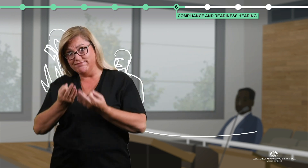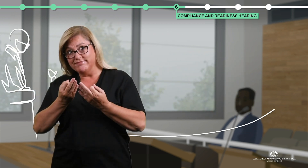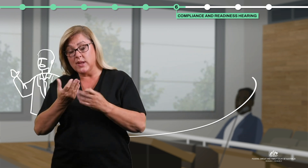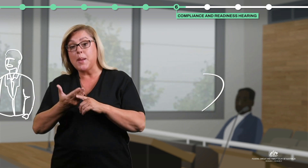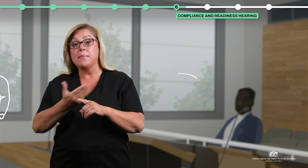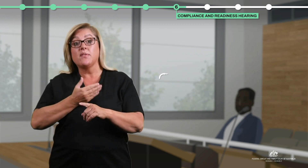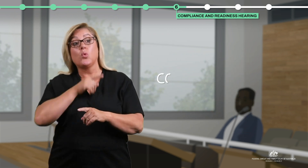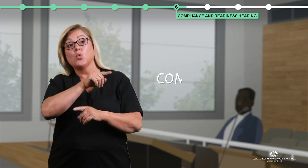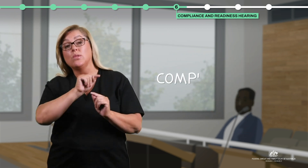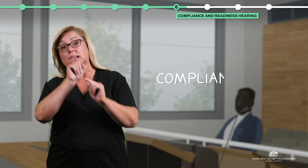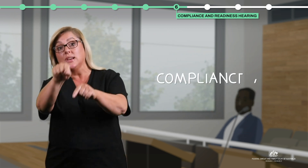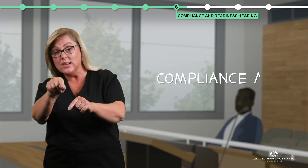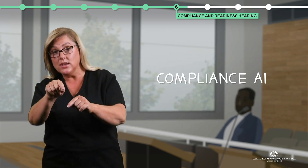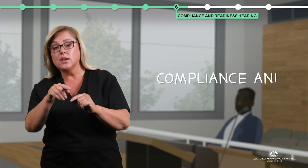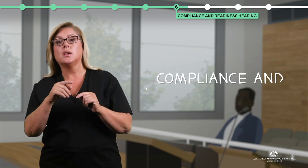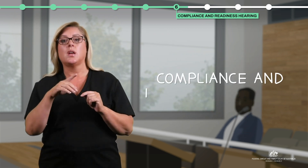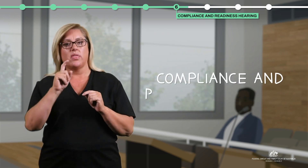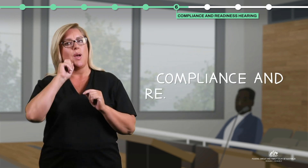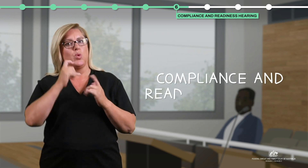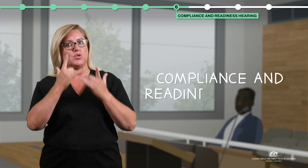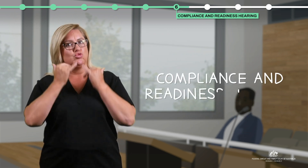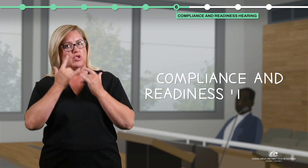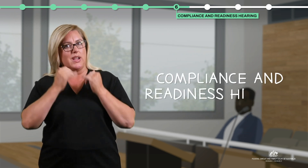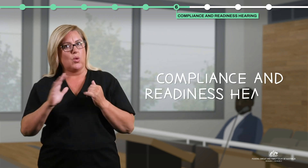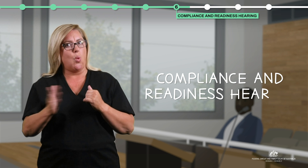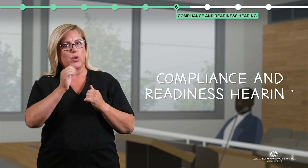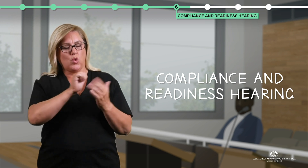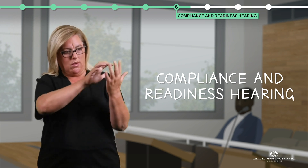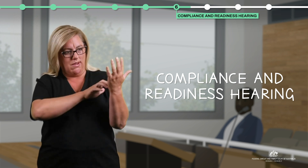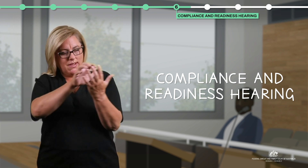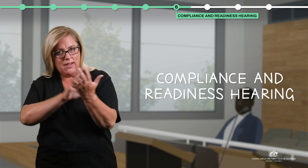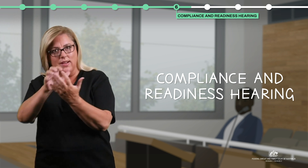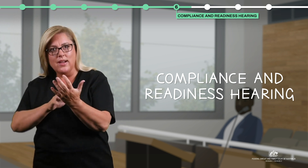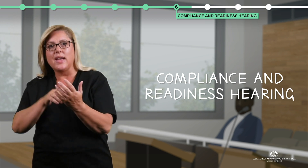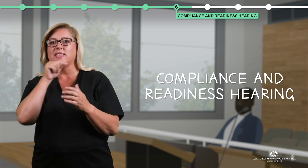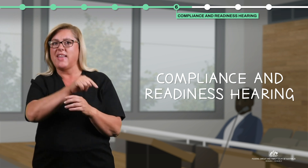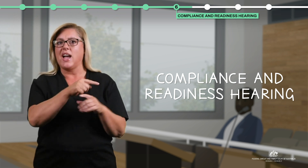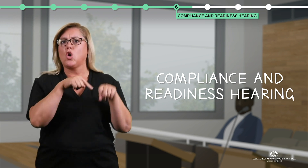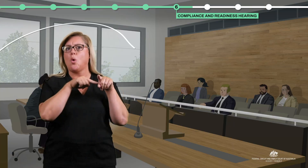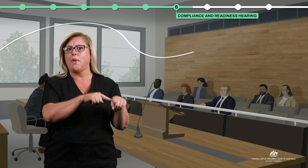before you go to Trial your material will be checked at a Compliance and Readiness Hearing.